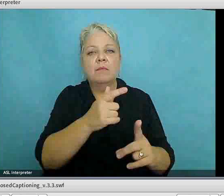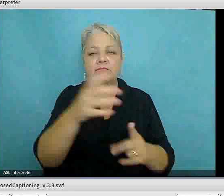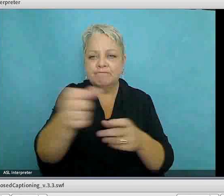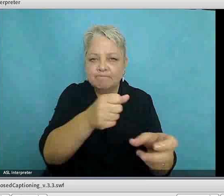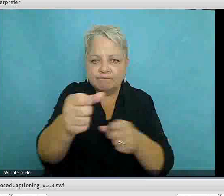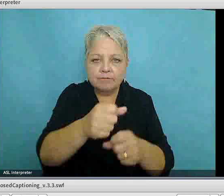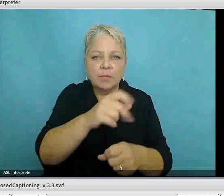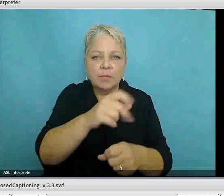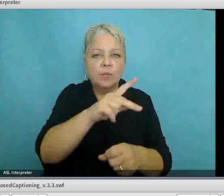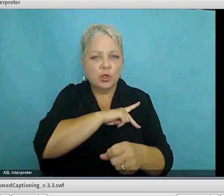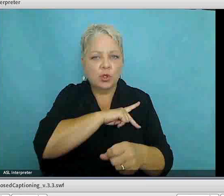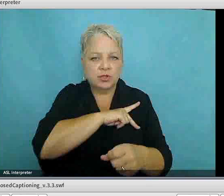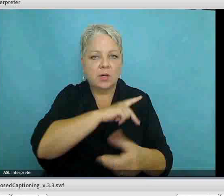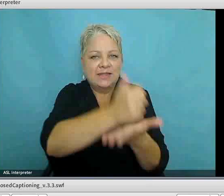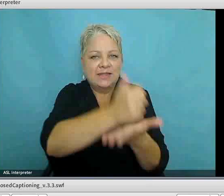are needed.